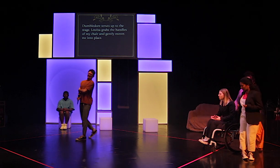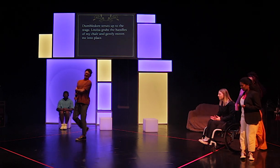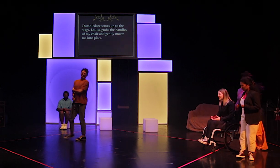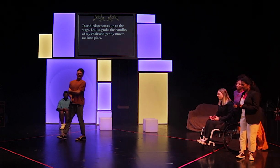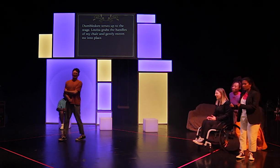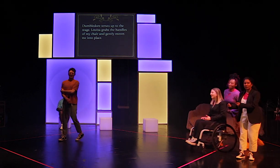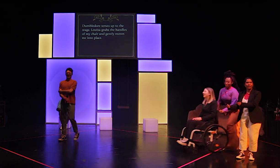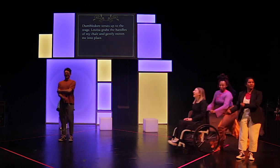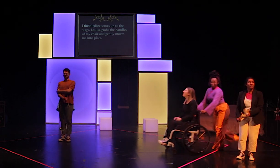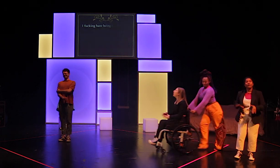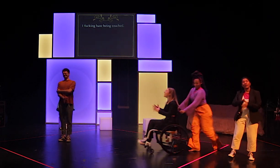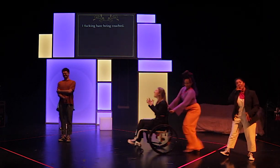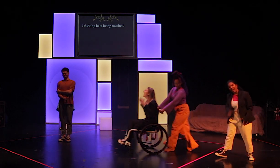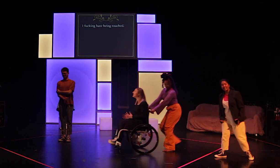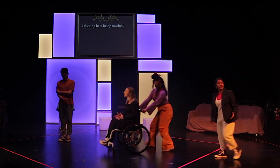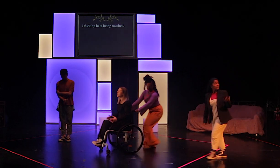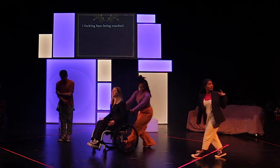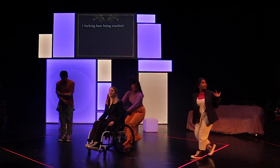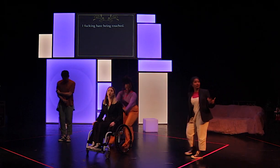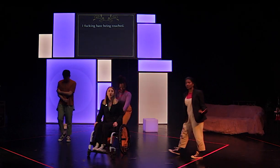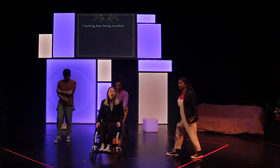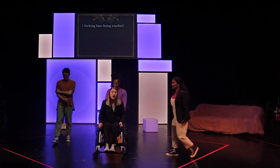gently moves me into place. I fucking hate being